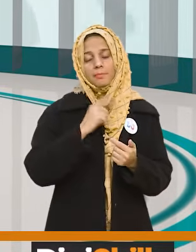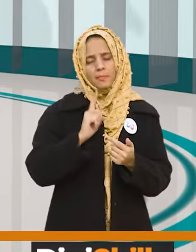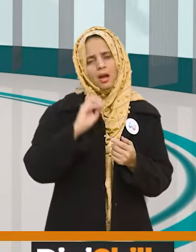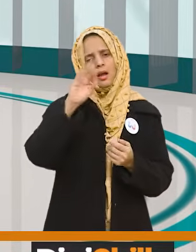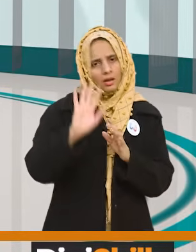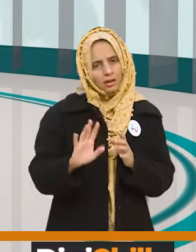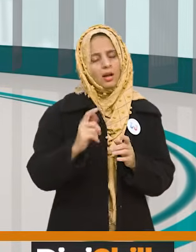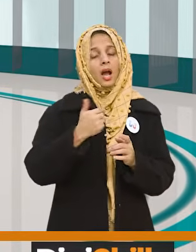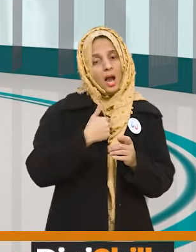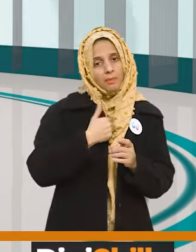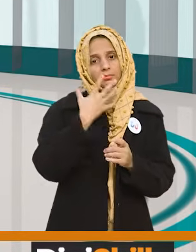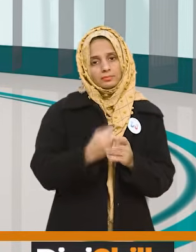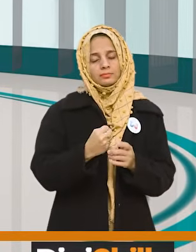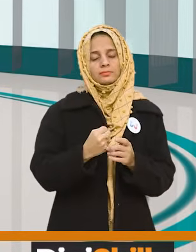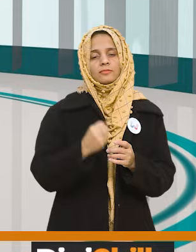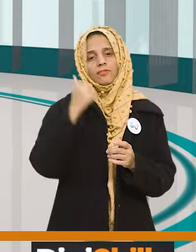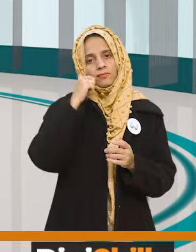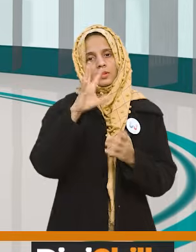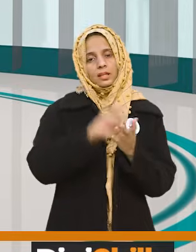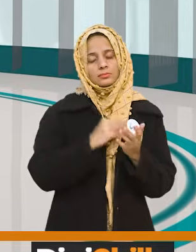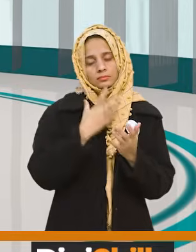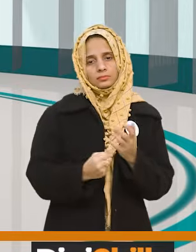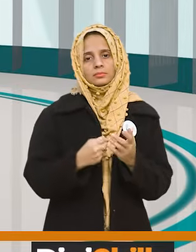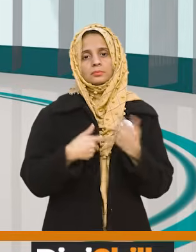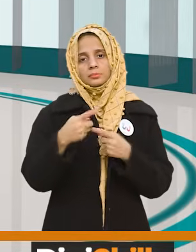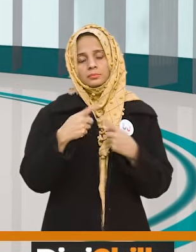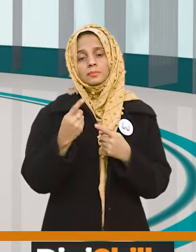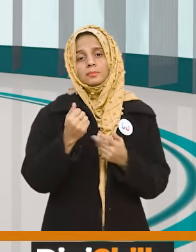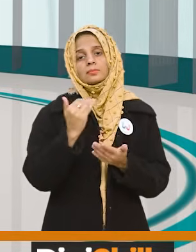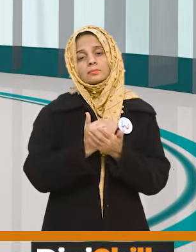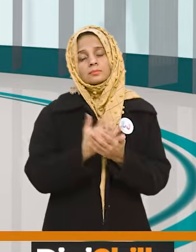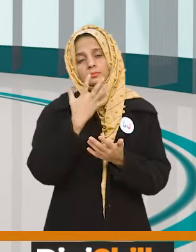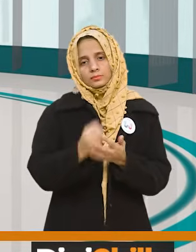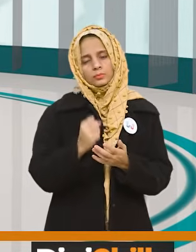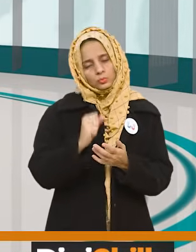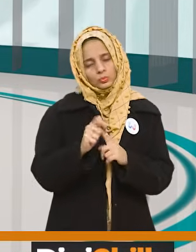But it is necessary that as a professional, before raising an invoice on the freelance